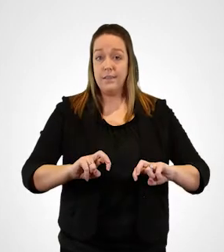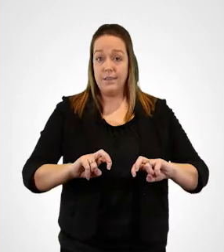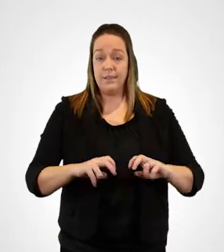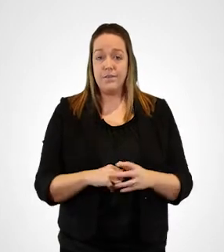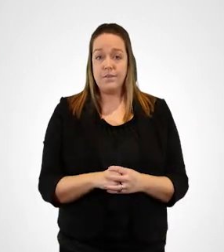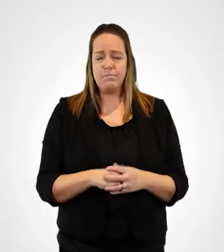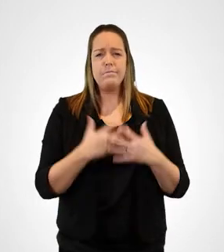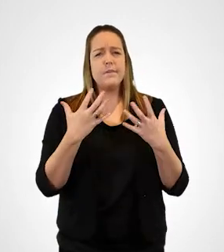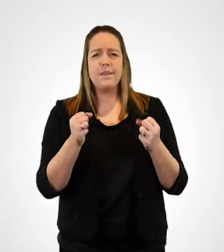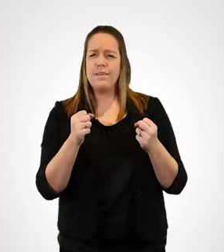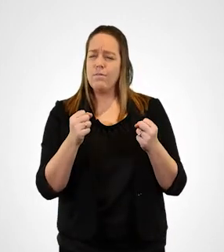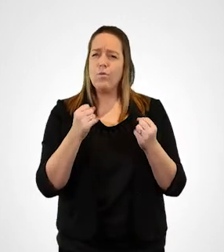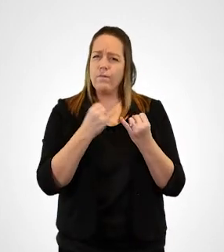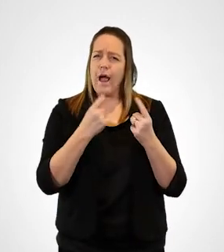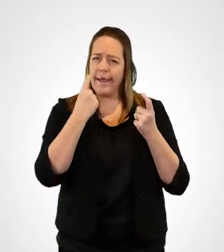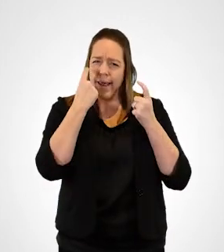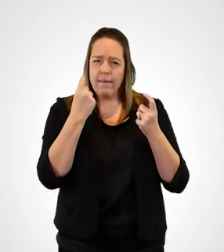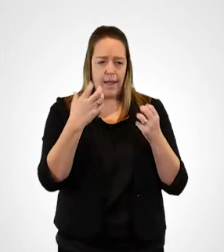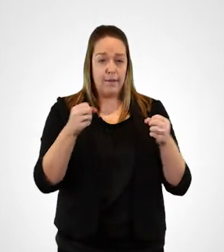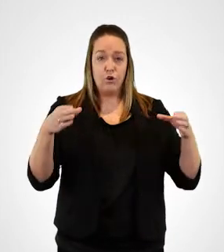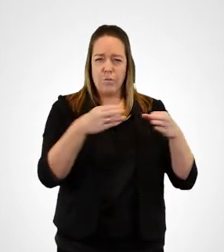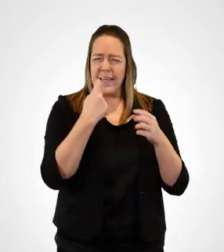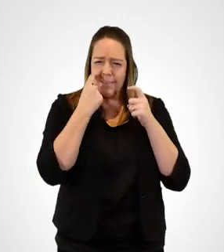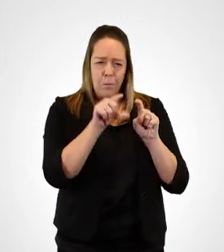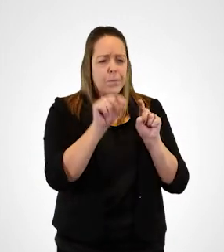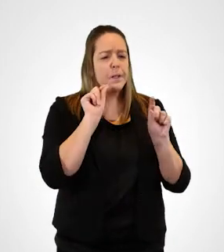we had a rather carefully chosen group of children.